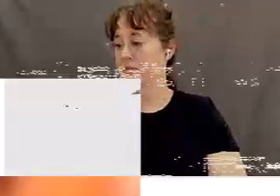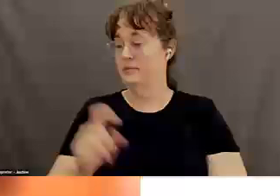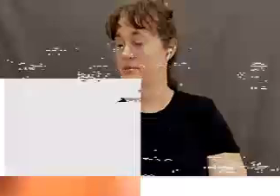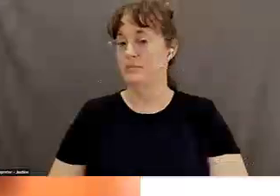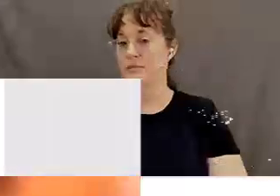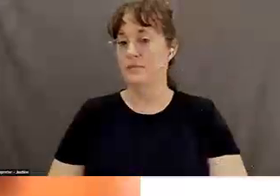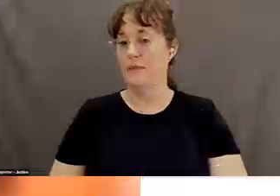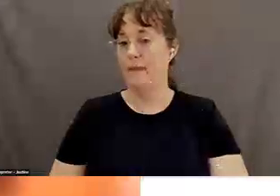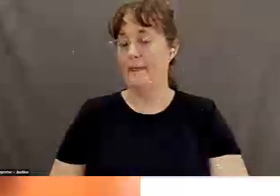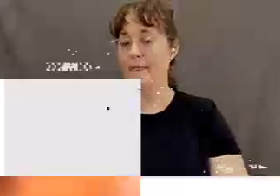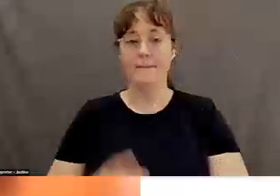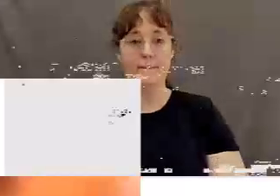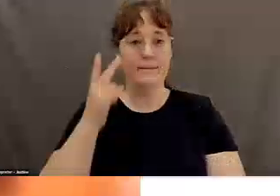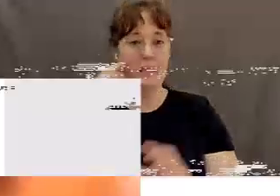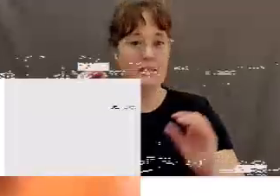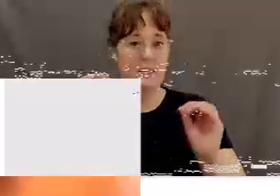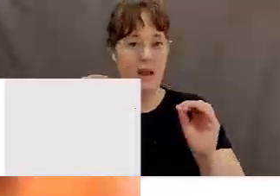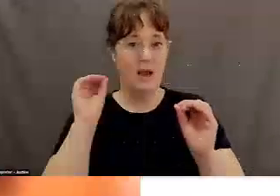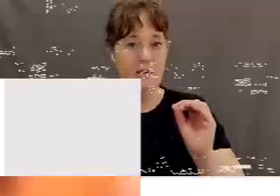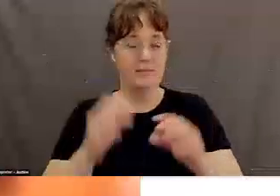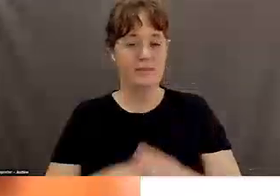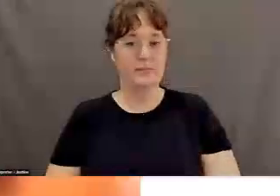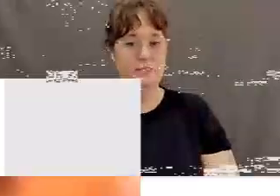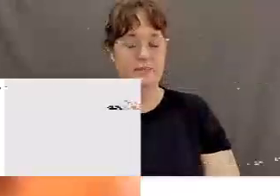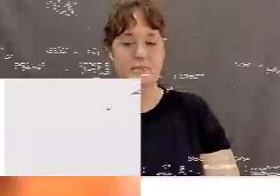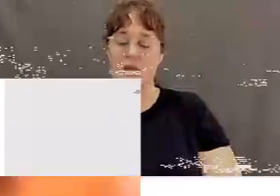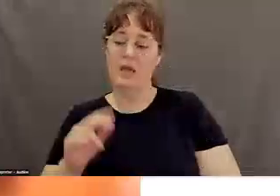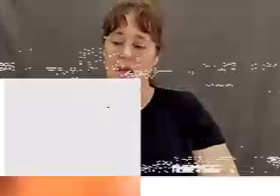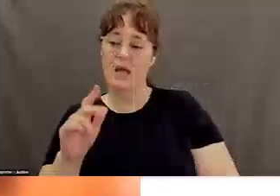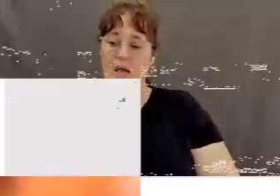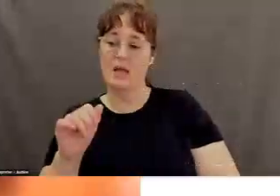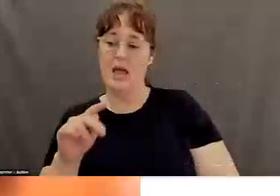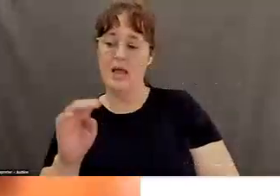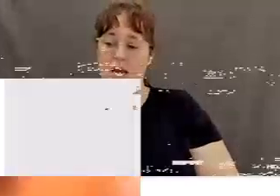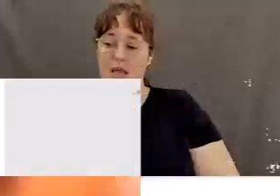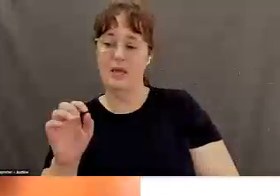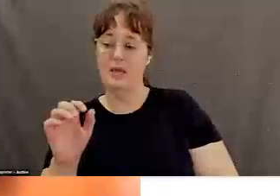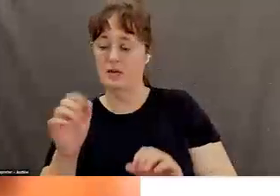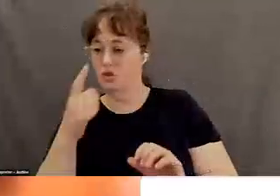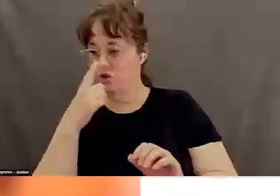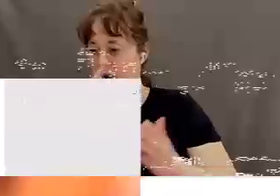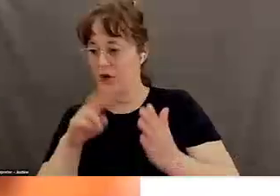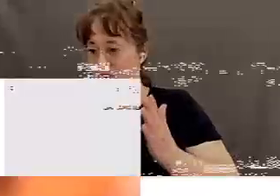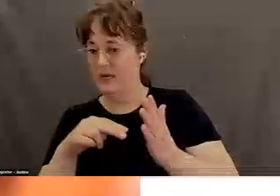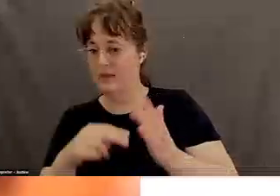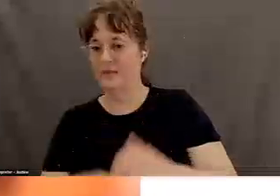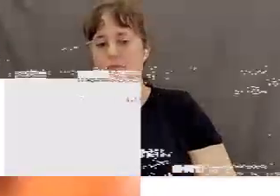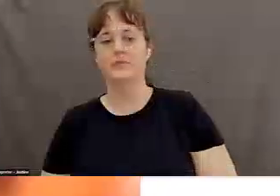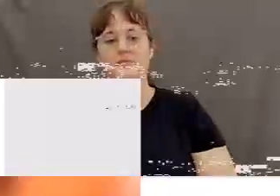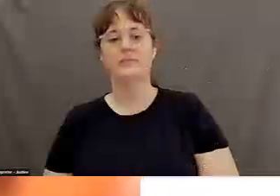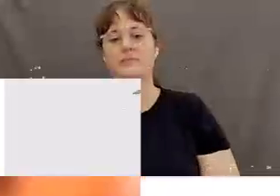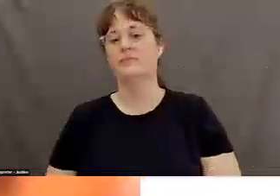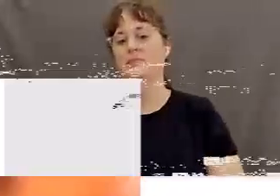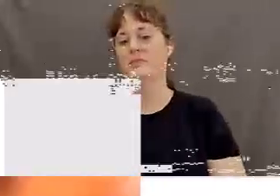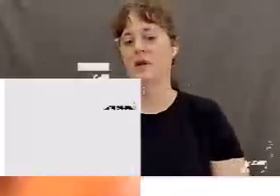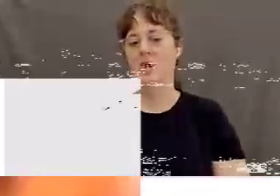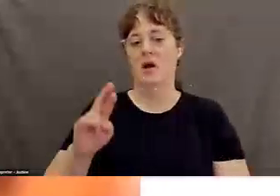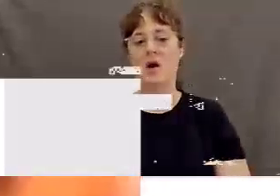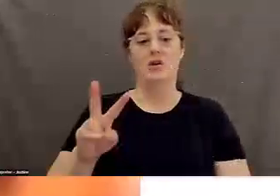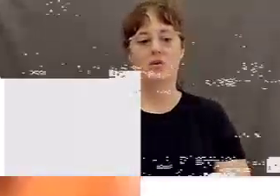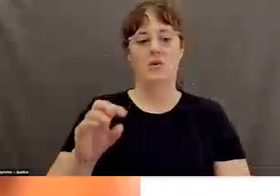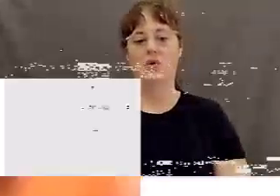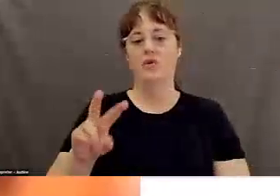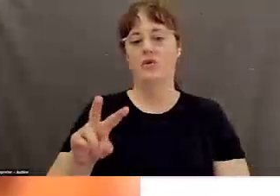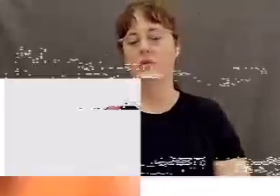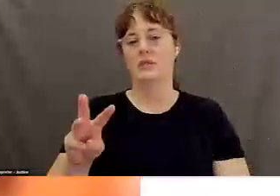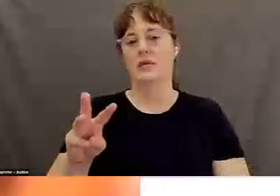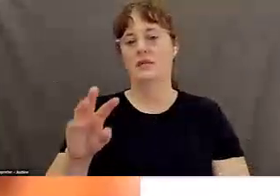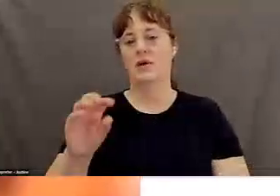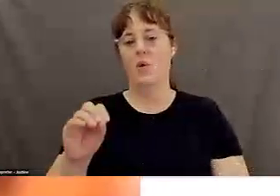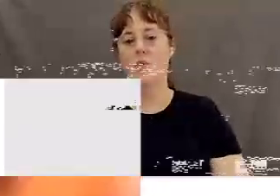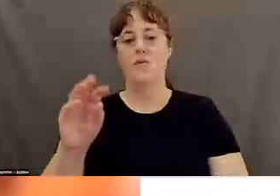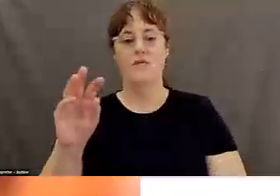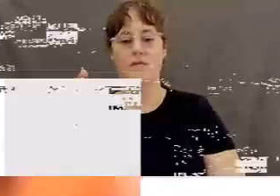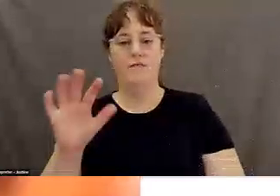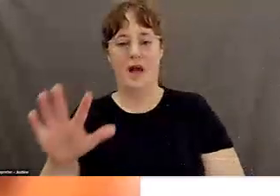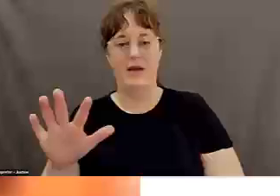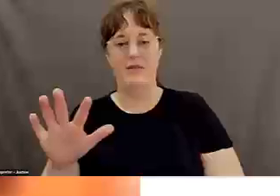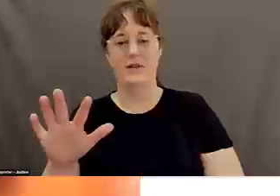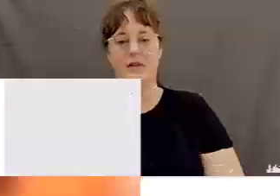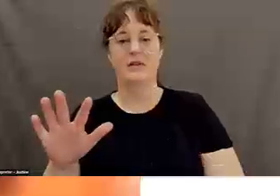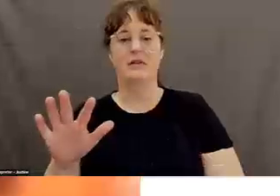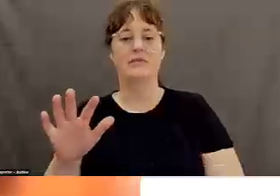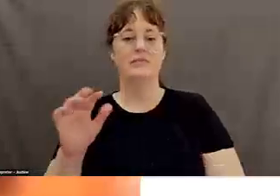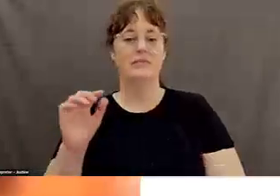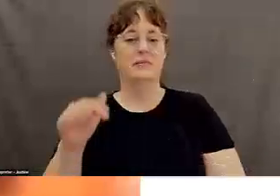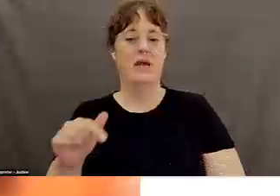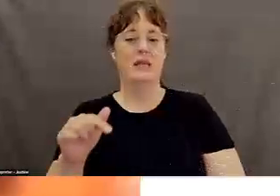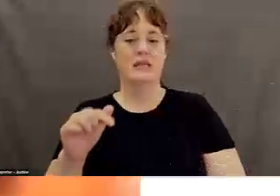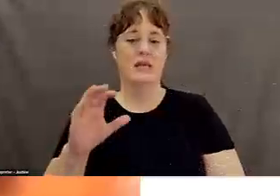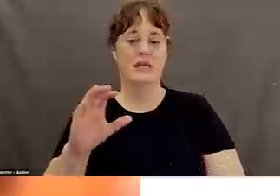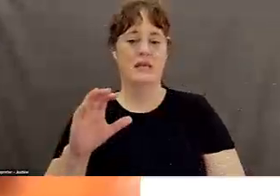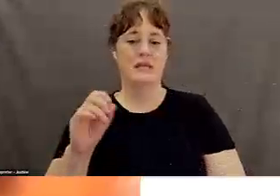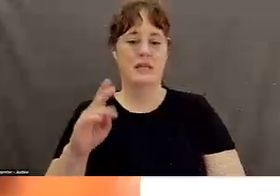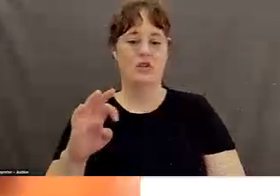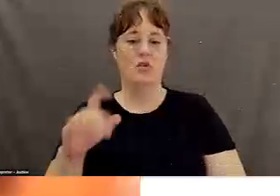Boardroom: See none? Katie, could you read this into the record? Resolution number R2026-05 is a resolution of the Board of the Central Puget Sound Regional Transit Authority amending the adopted 2026 budget.